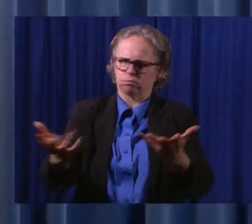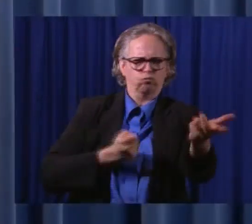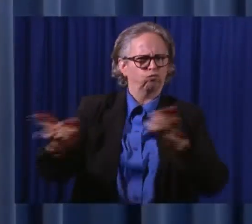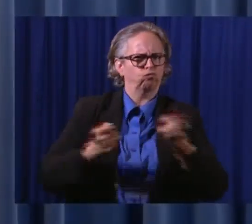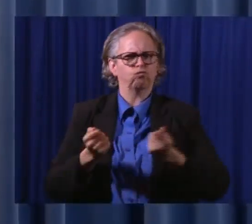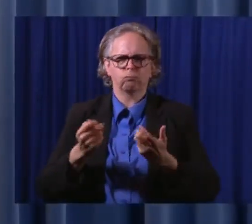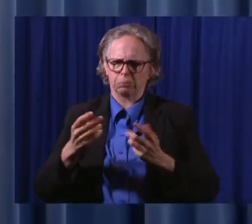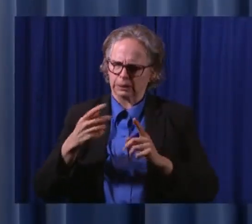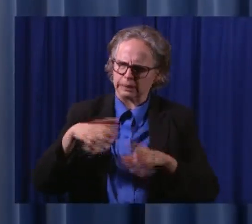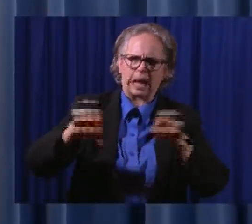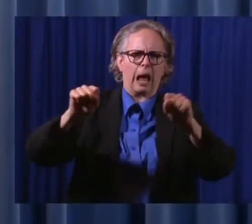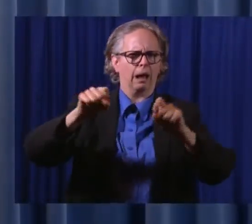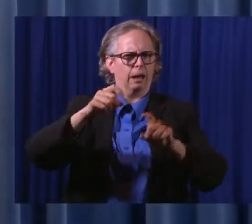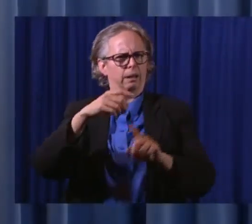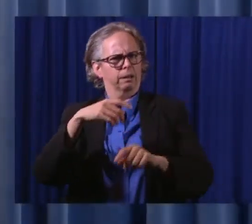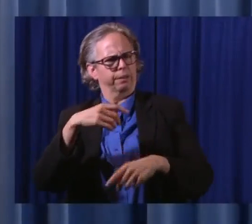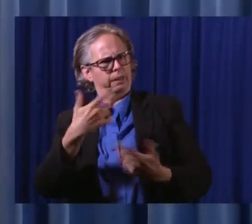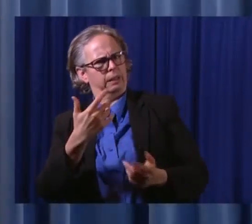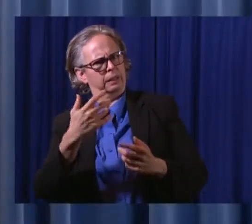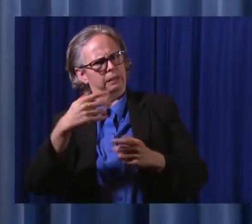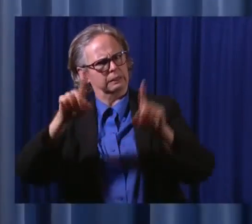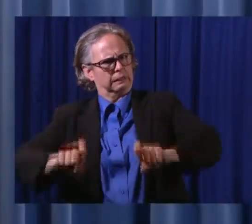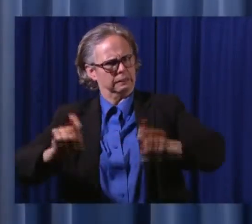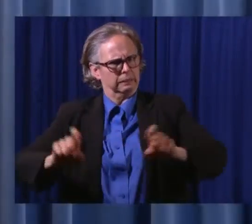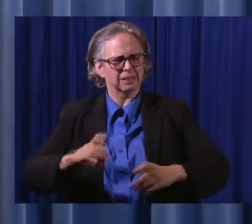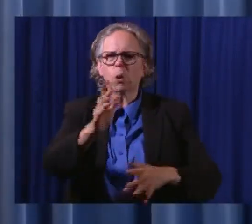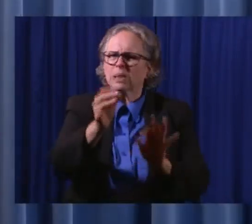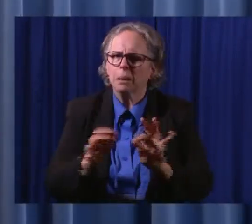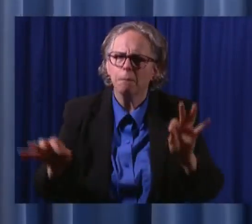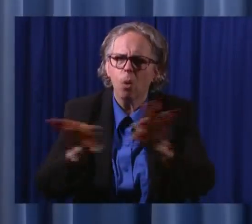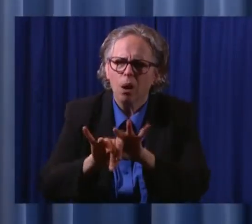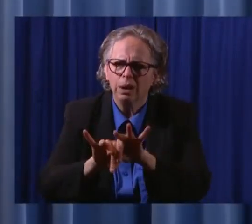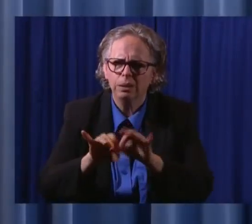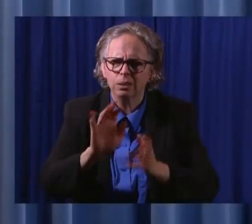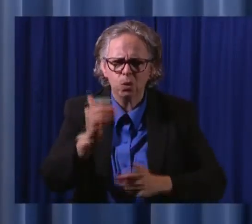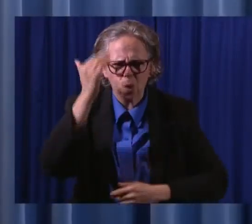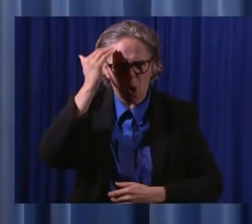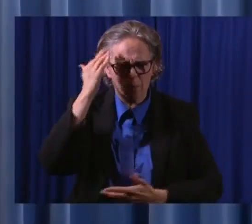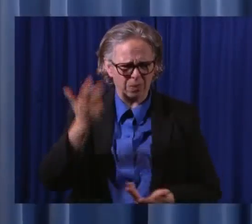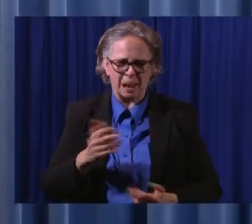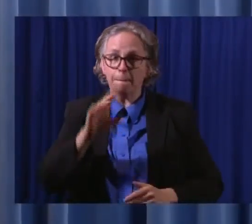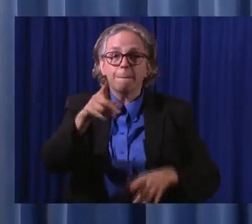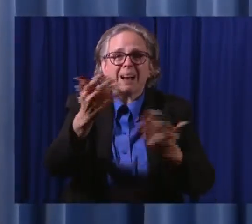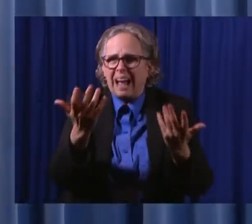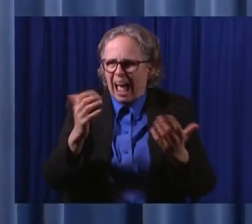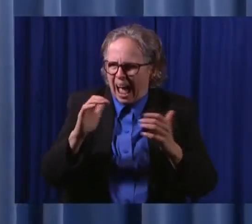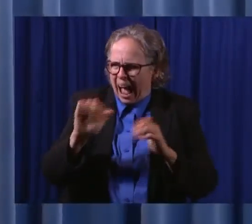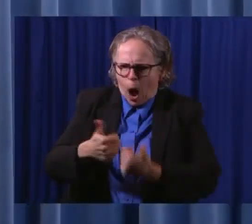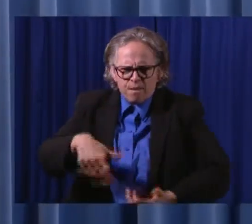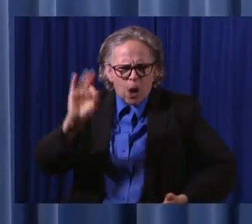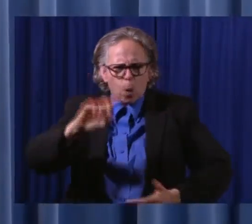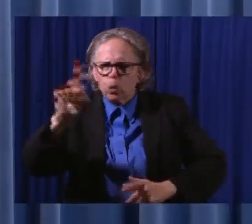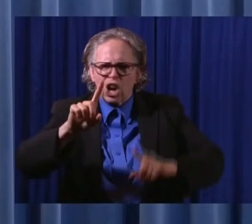TESTING, AND PEOPLE HAVE DONE A VERY GOOD JOB ACROSS THE STATE, GETTING THE NUMBERS THAT THE